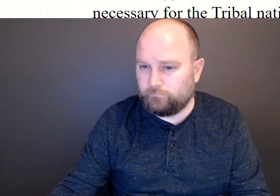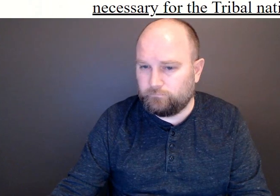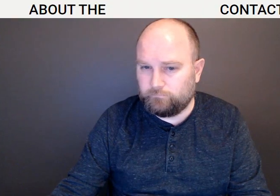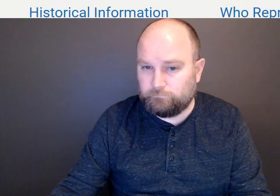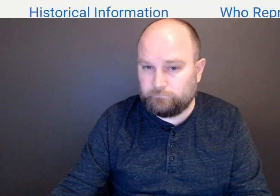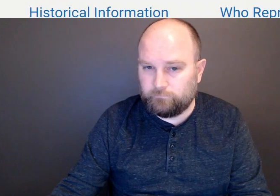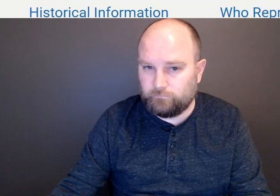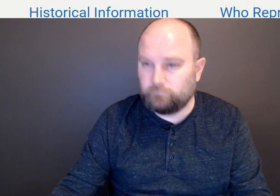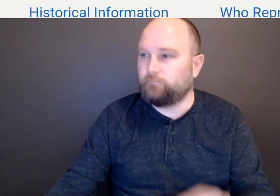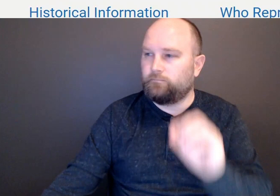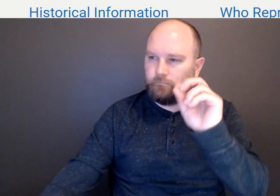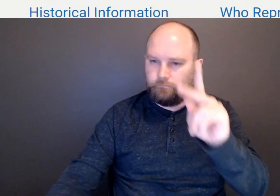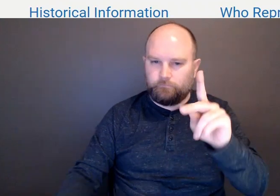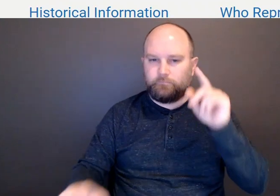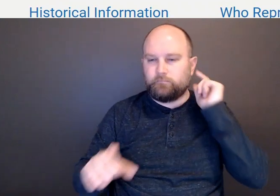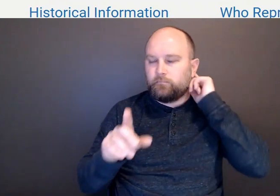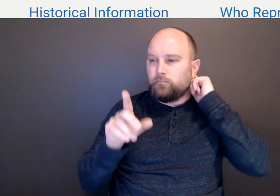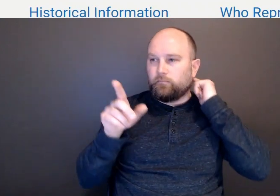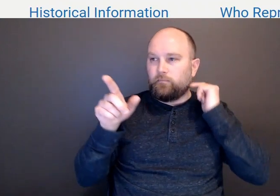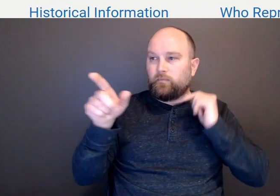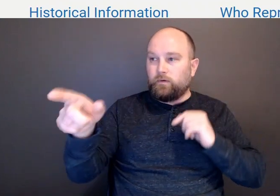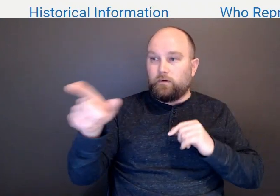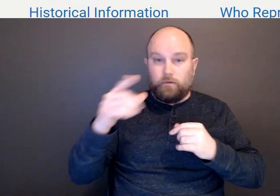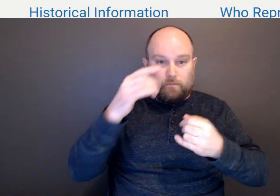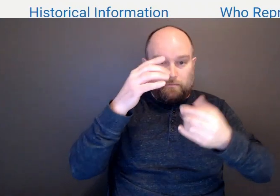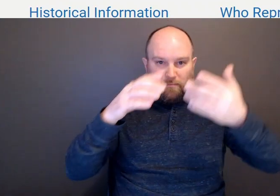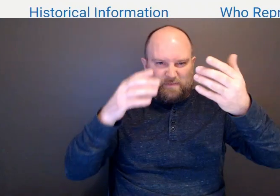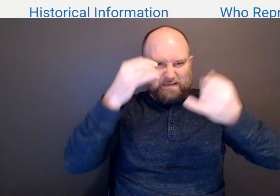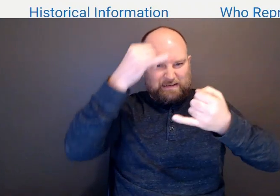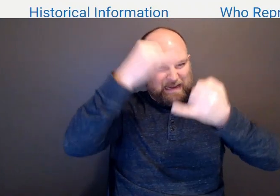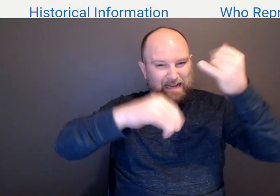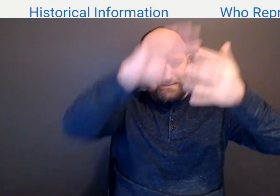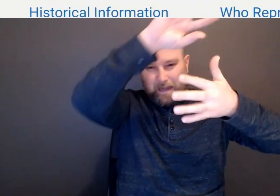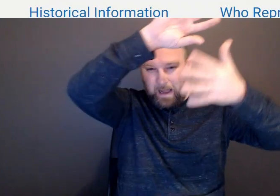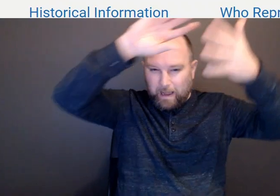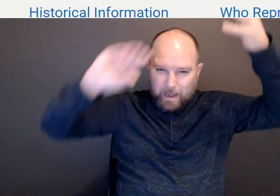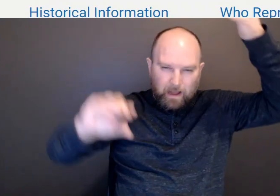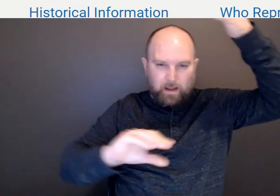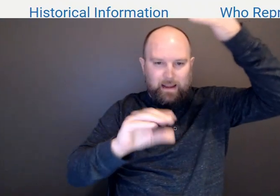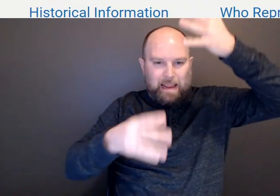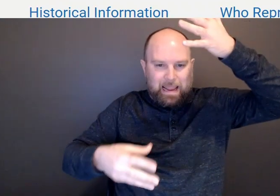scrolling all the way up and looking at the very bottom of the bill titled r